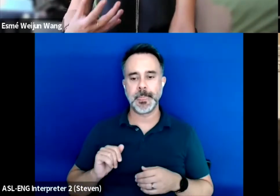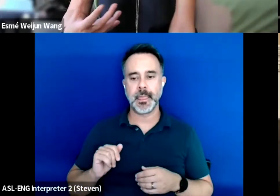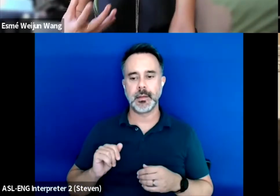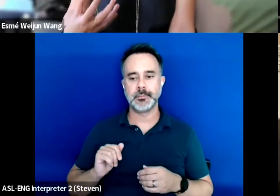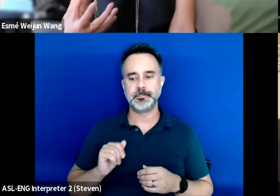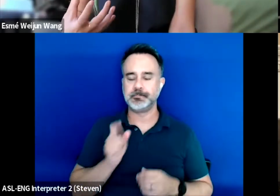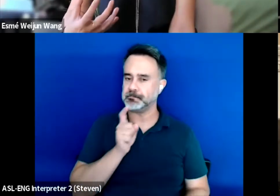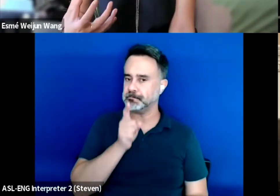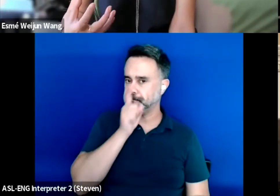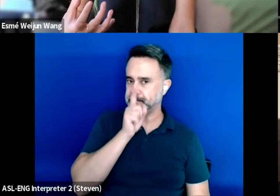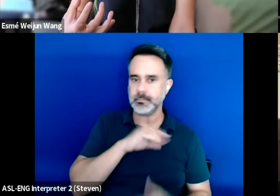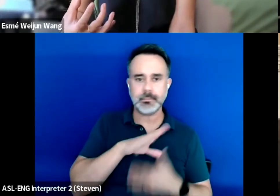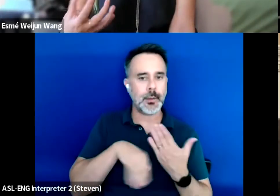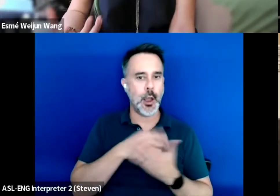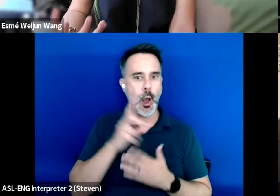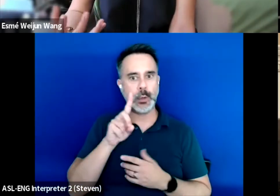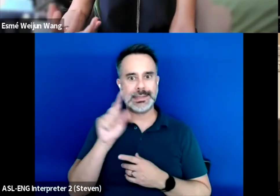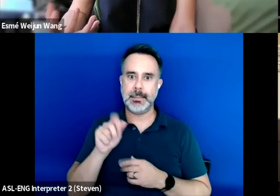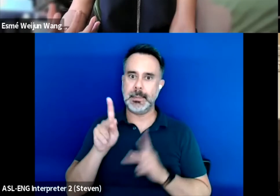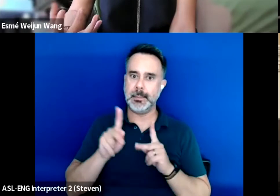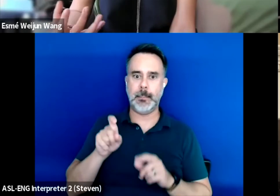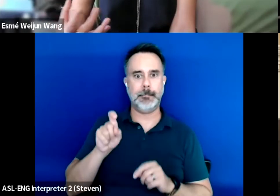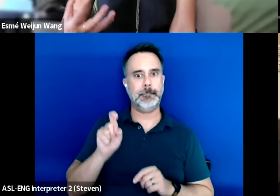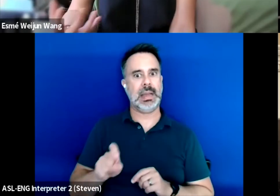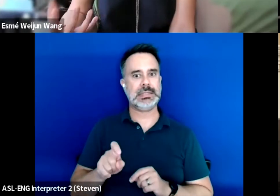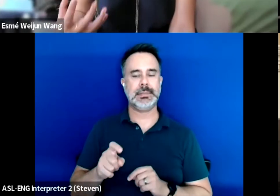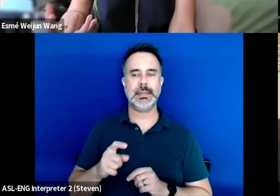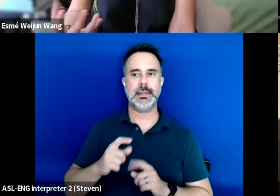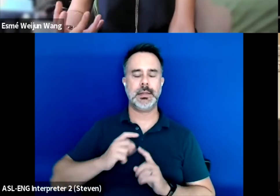which prevented me from sitting at a desk for eight hours.